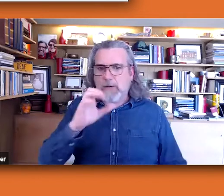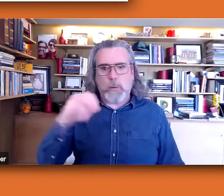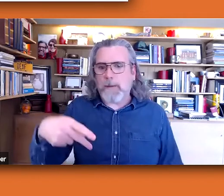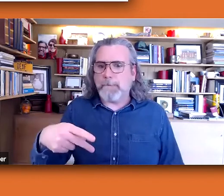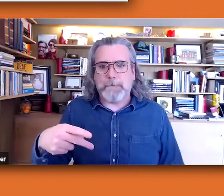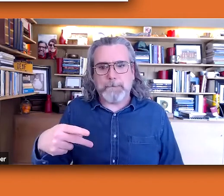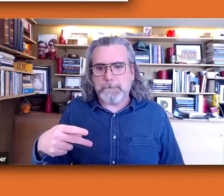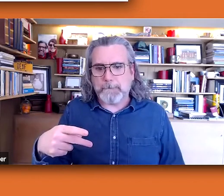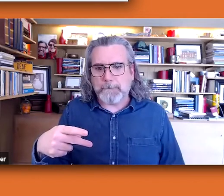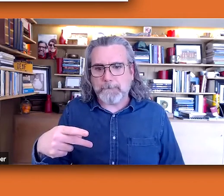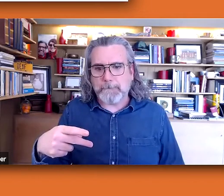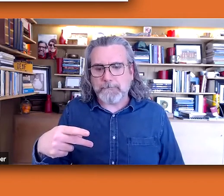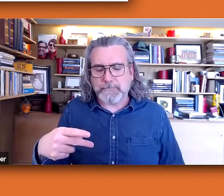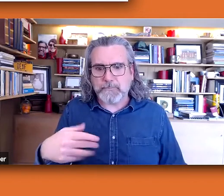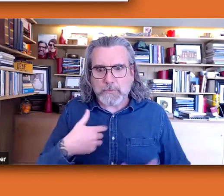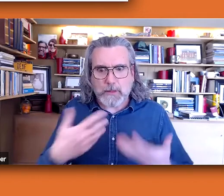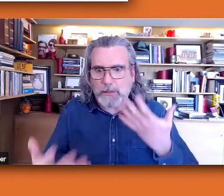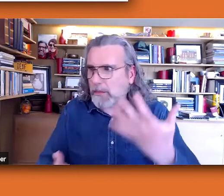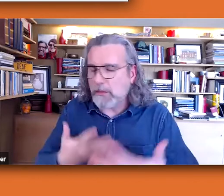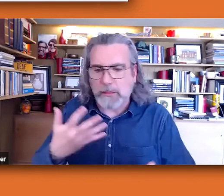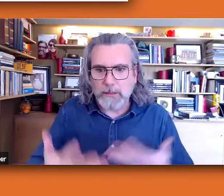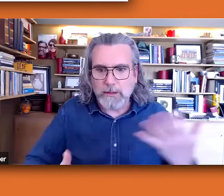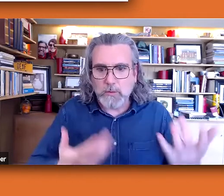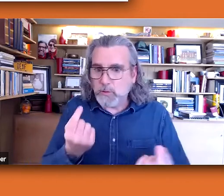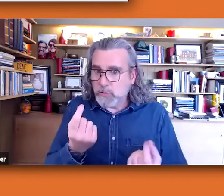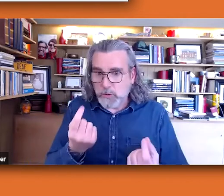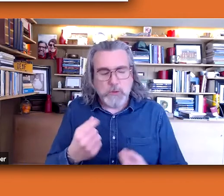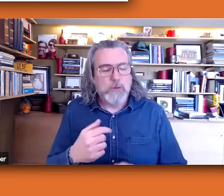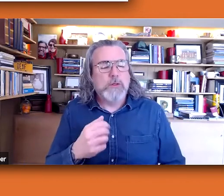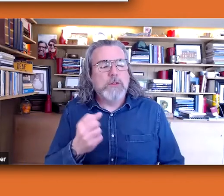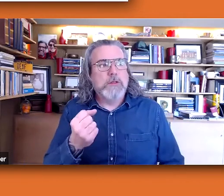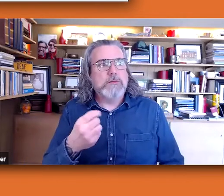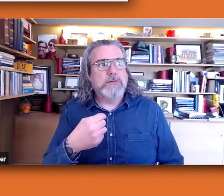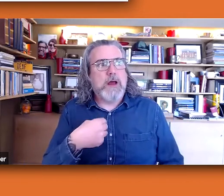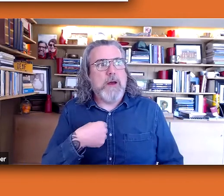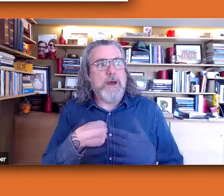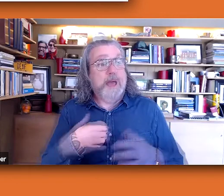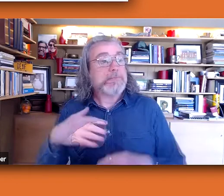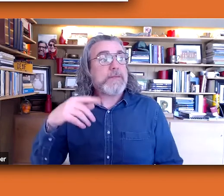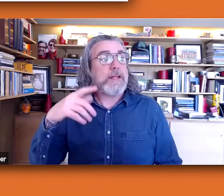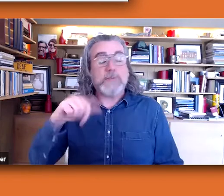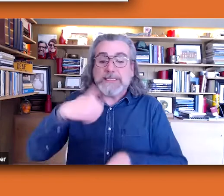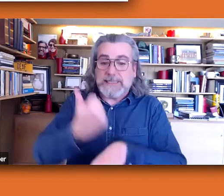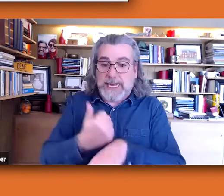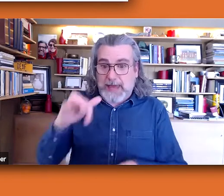Interpreters were only provided in the classroom. They weren't provided for any activities outside of the classroom.